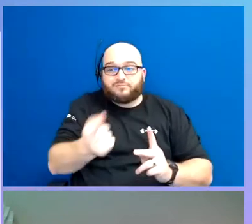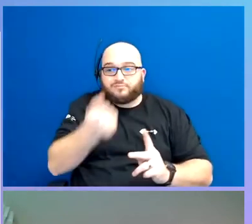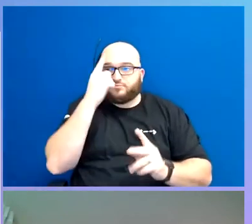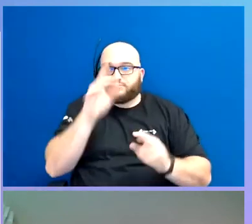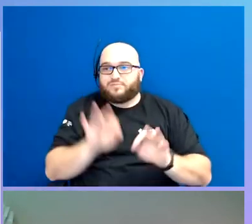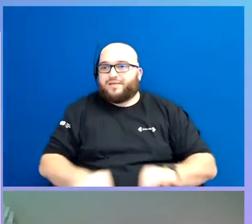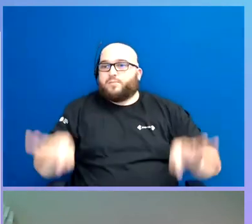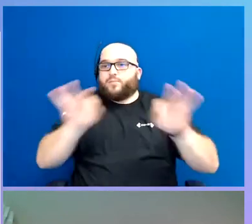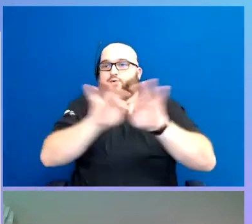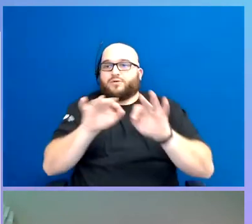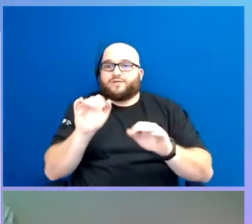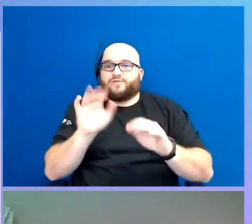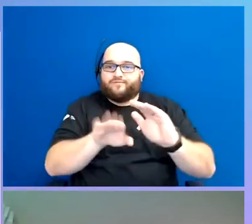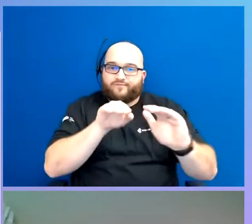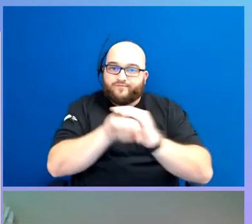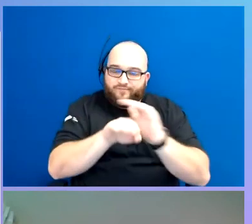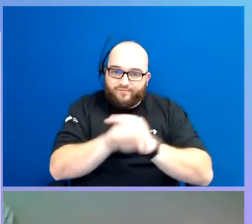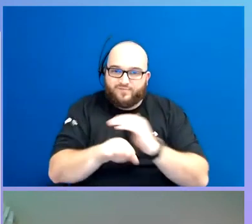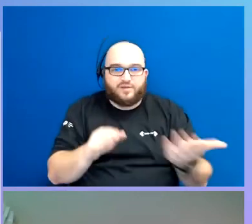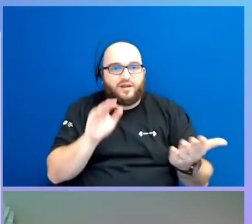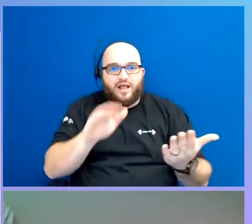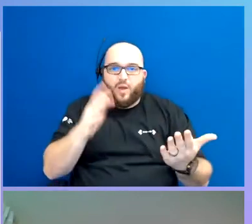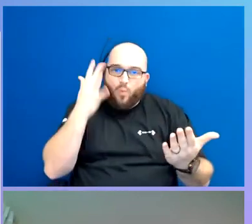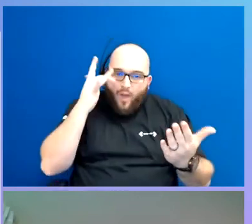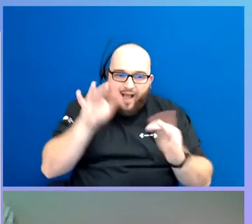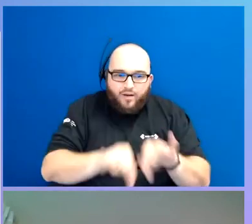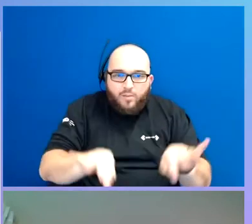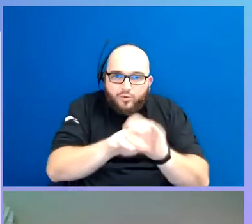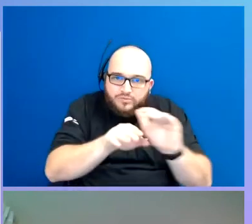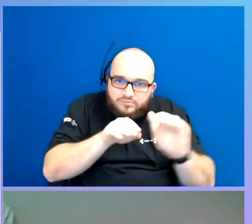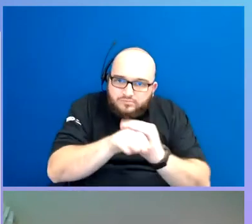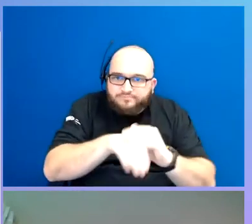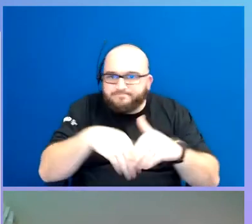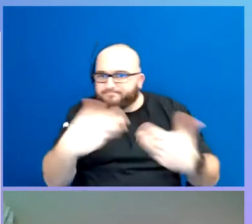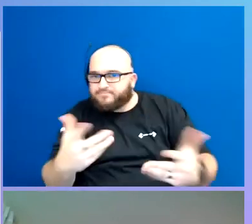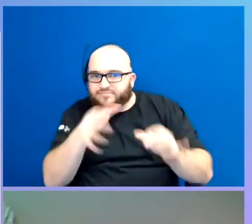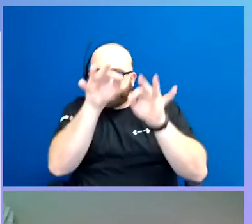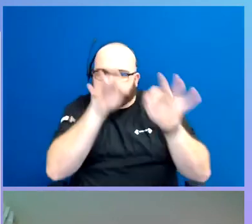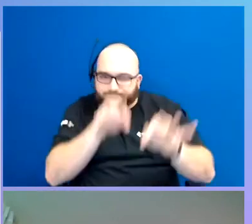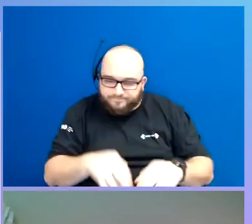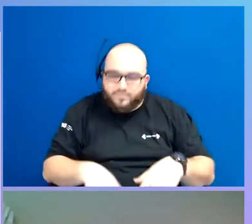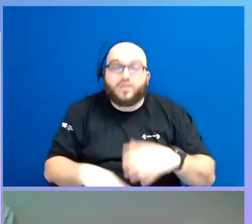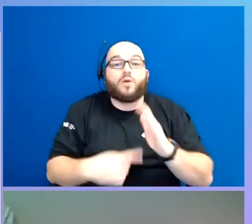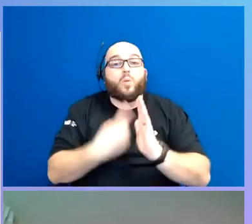of accessibility, why that was important. And once we started